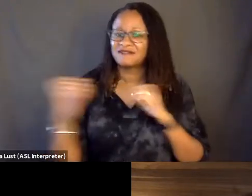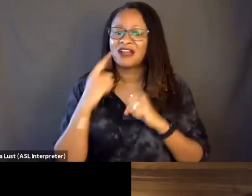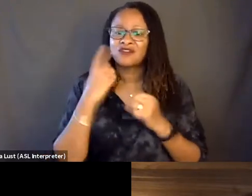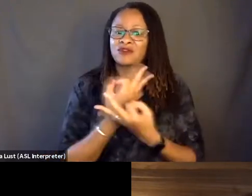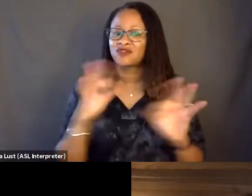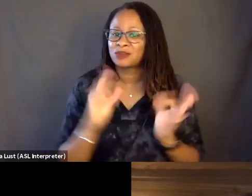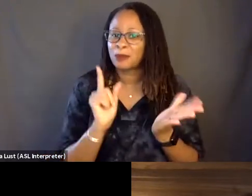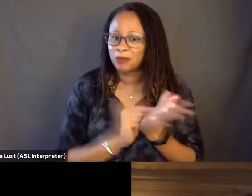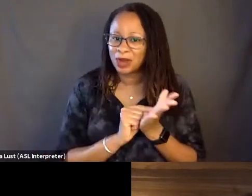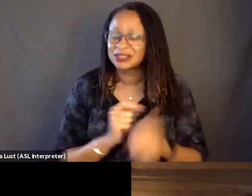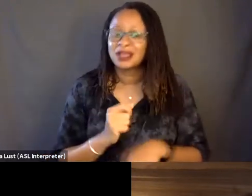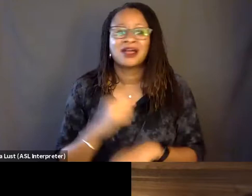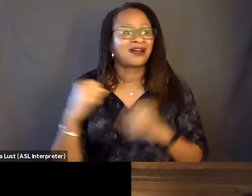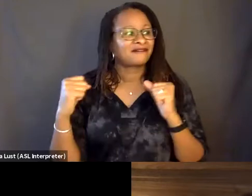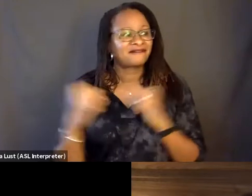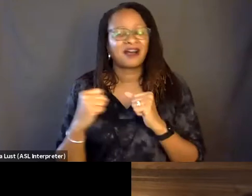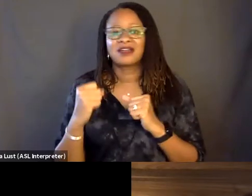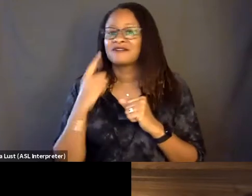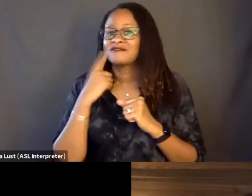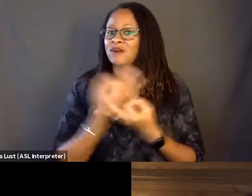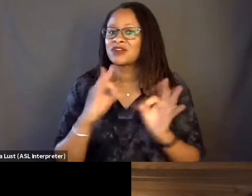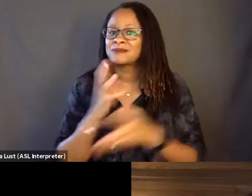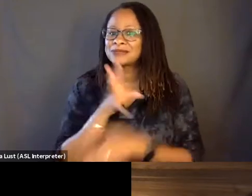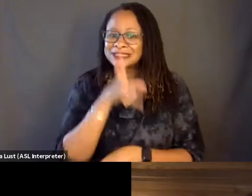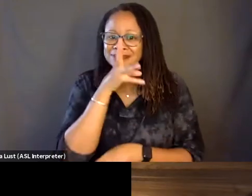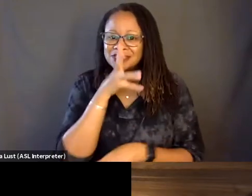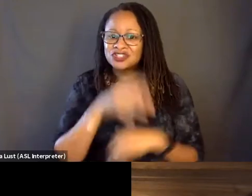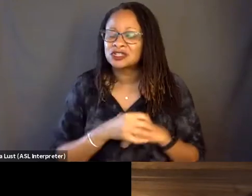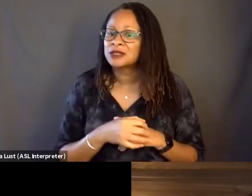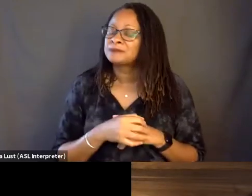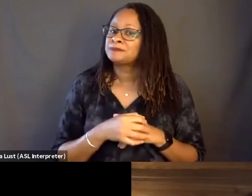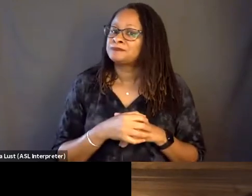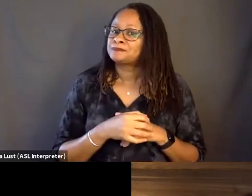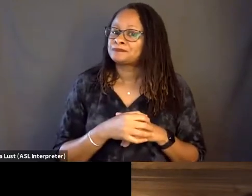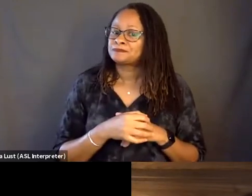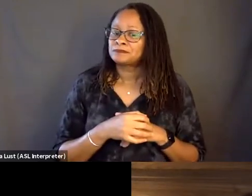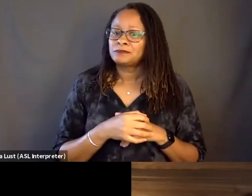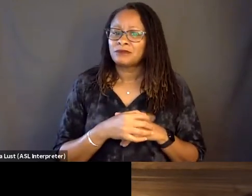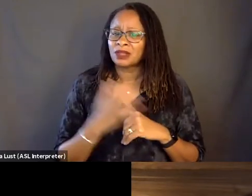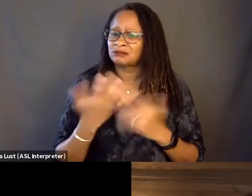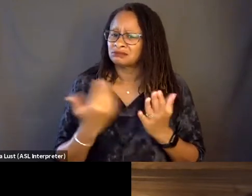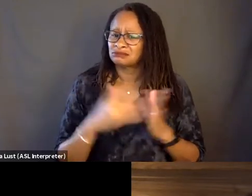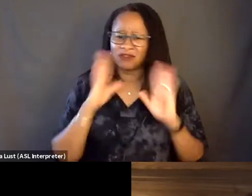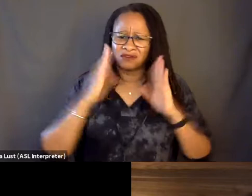This is a fight for freedom of speech. This is focused on human rights.